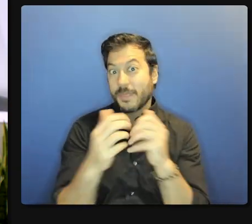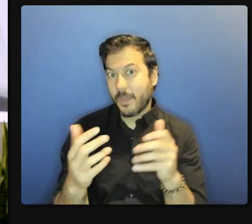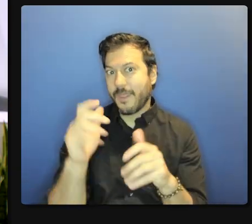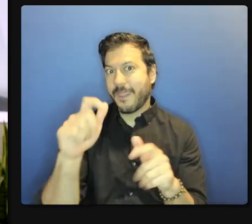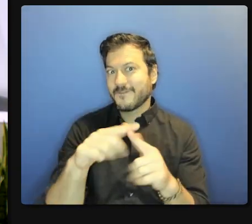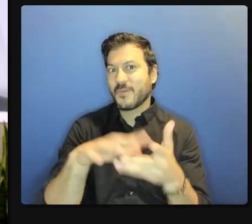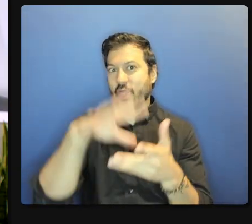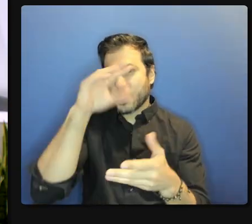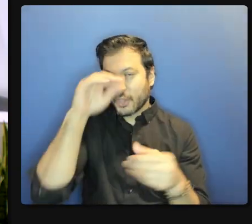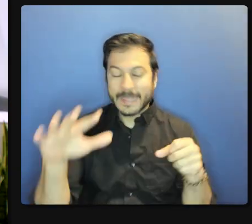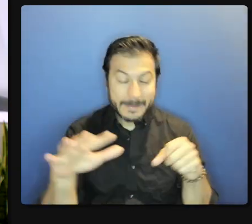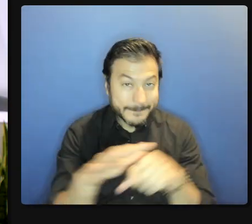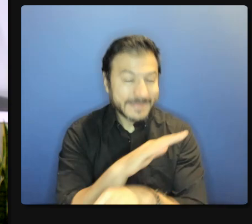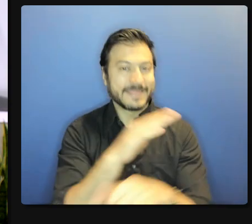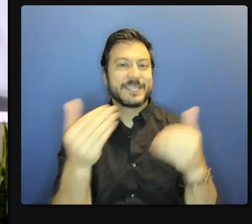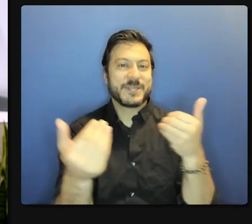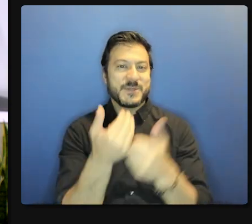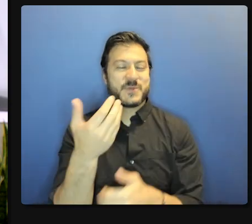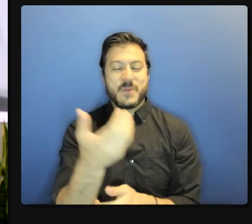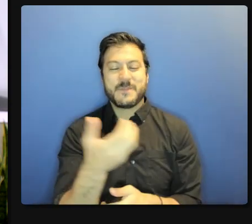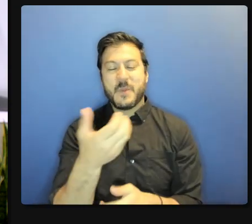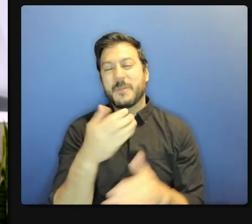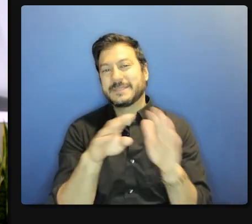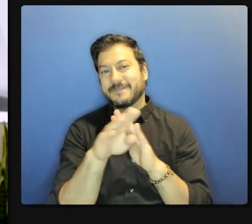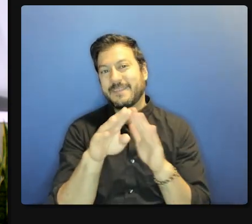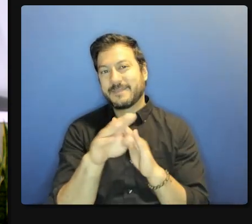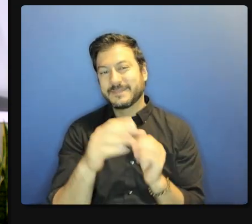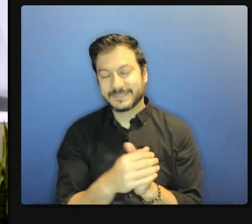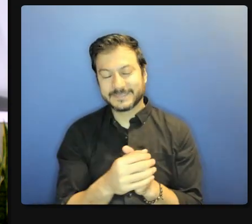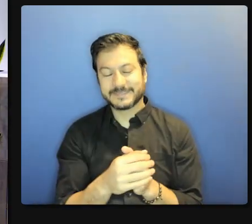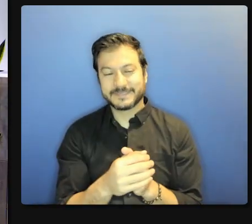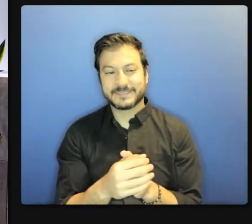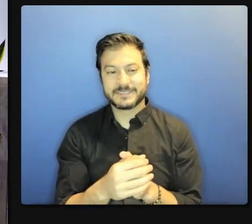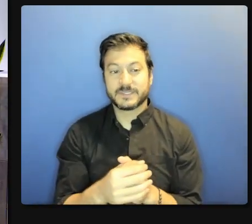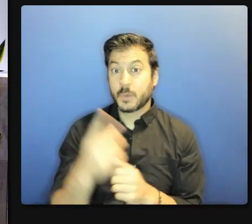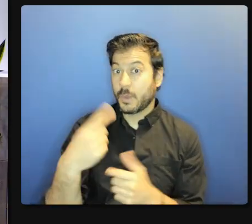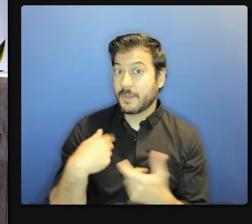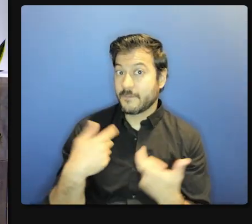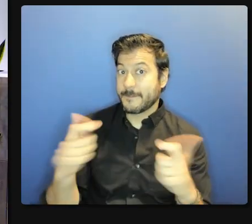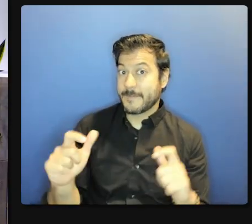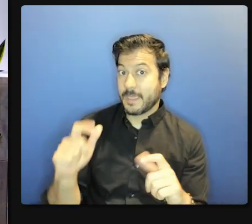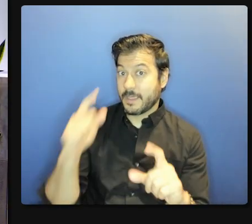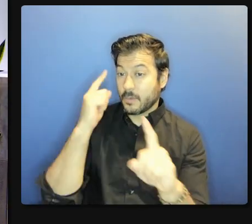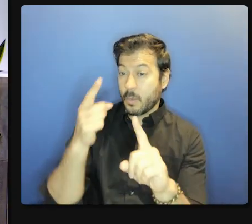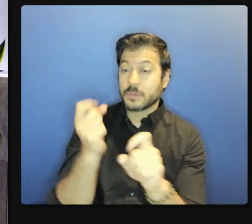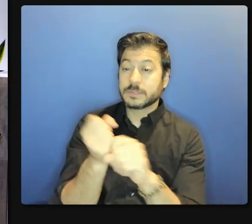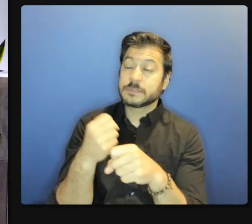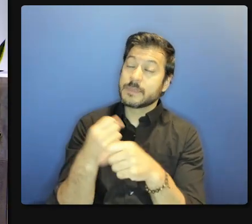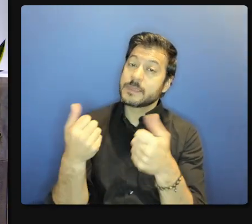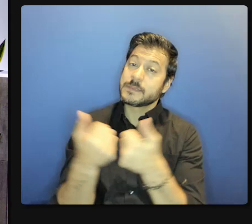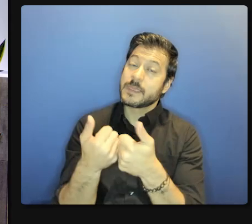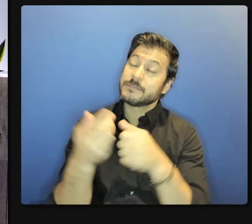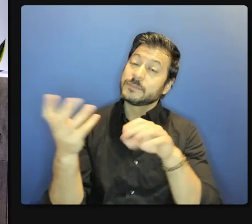without having to learn a completely new mobile development stack. One of our main goals is to make game streaming